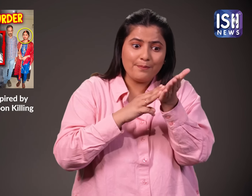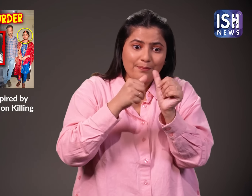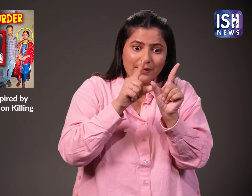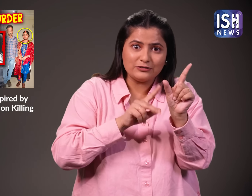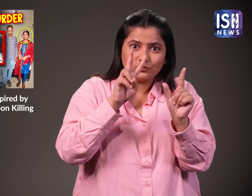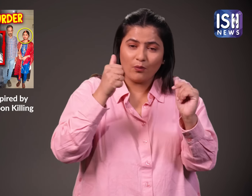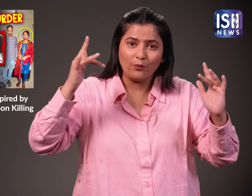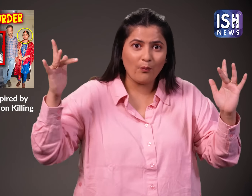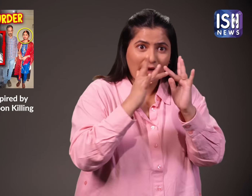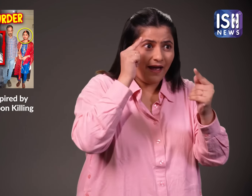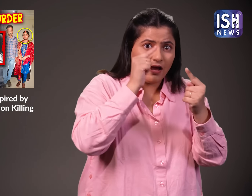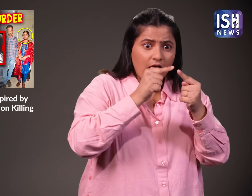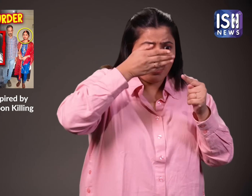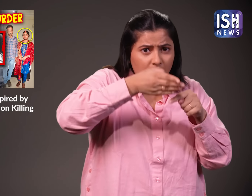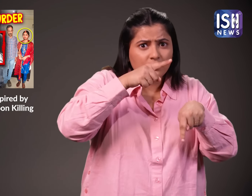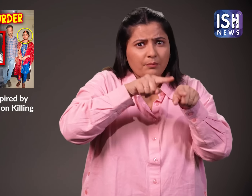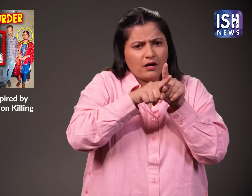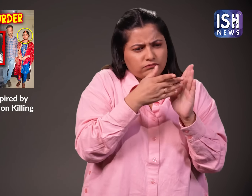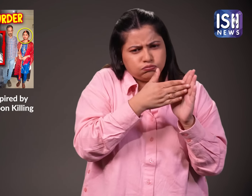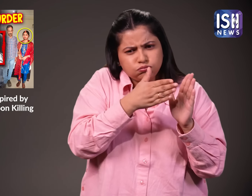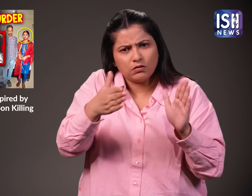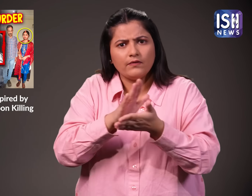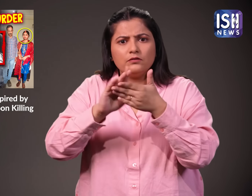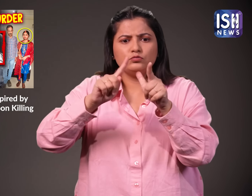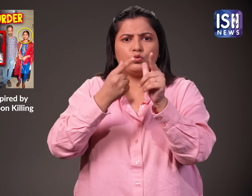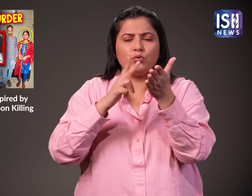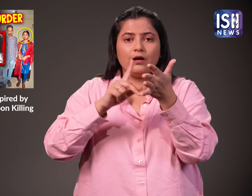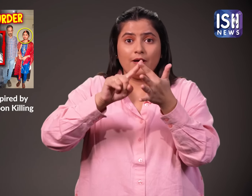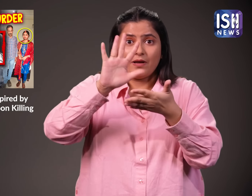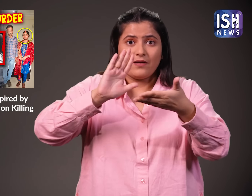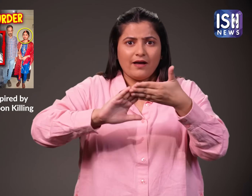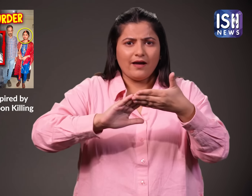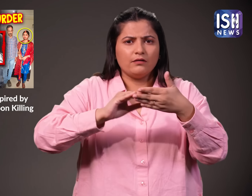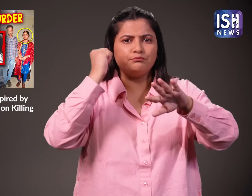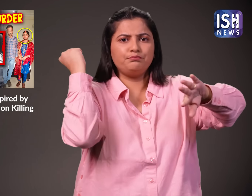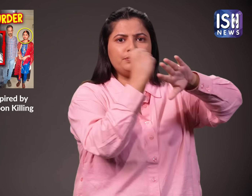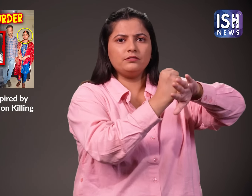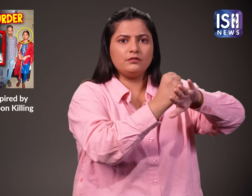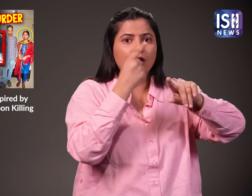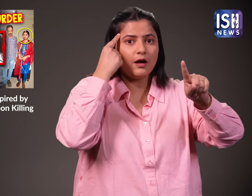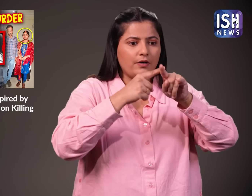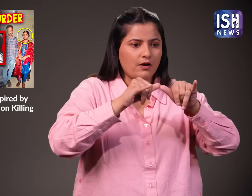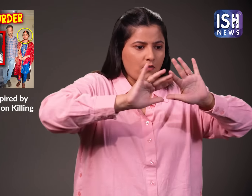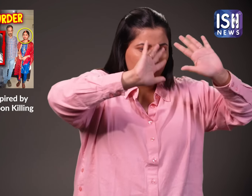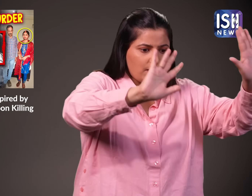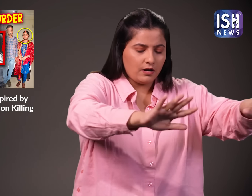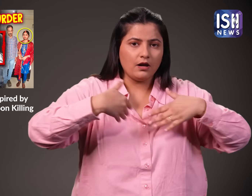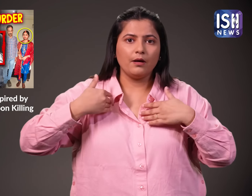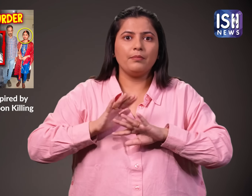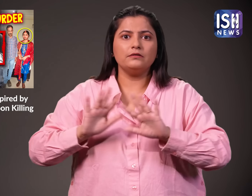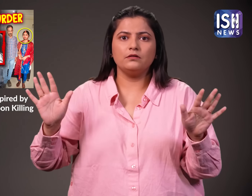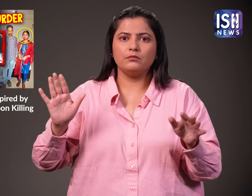From 26th May till they got married on 5th June, the only aim was to acquire the property.